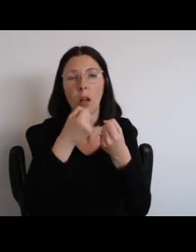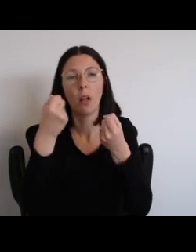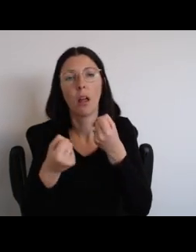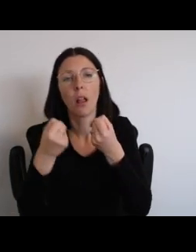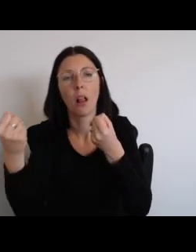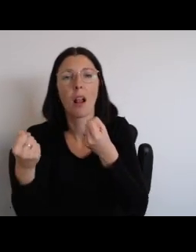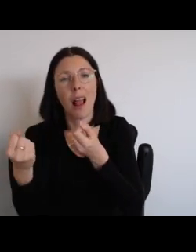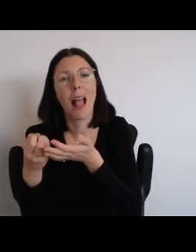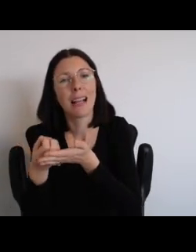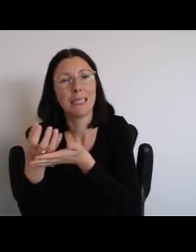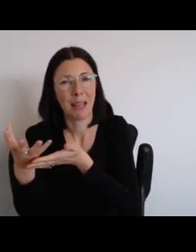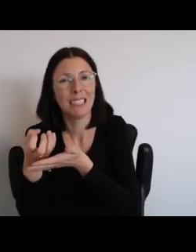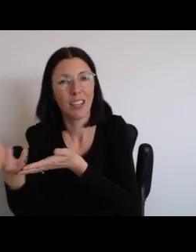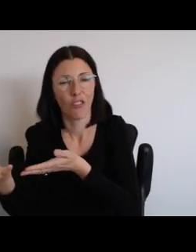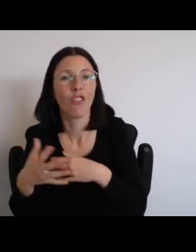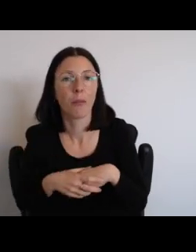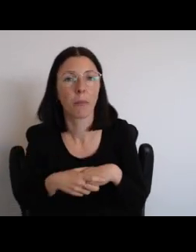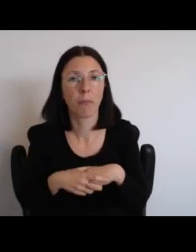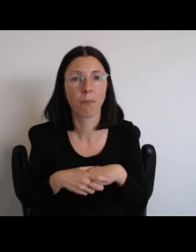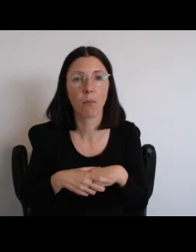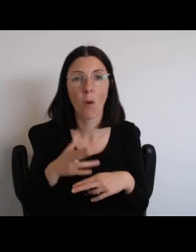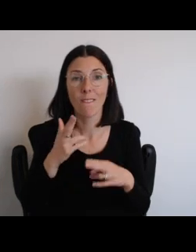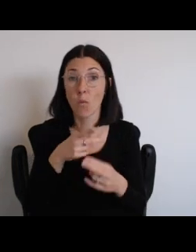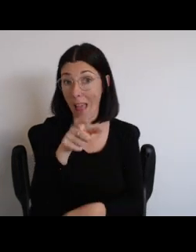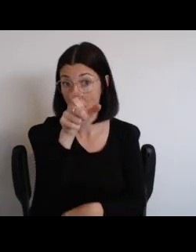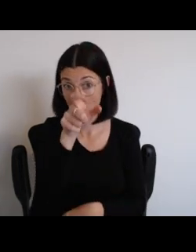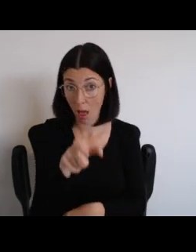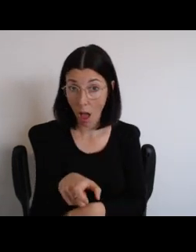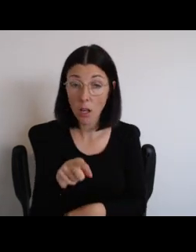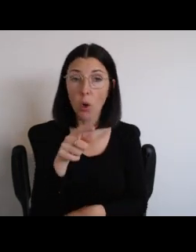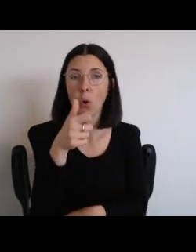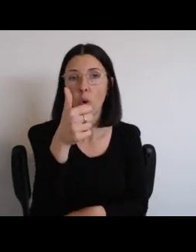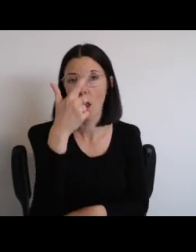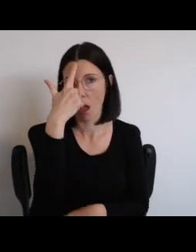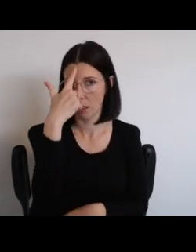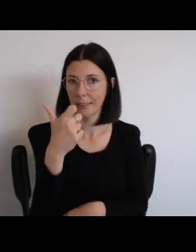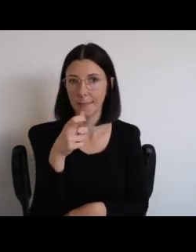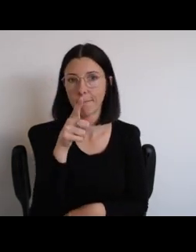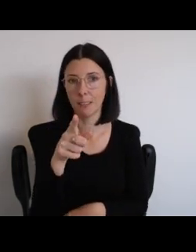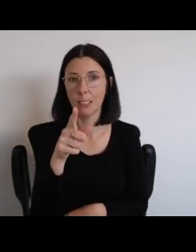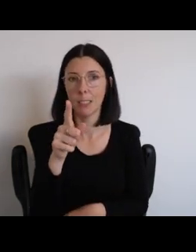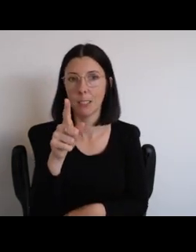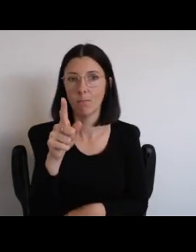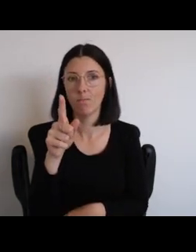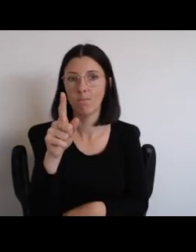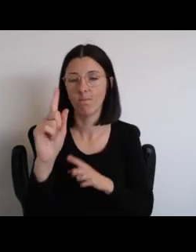or that issue I think it's a good idea for them to get some legal advice that explores all of